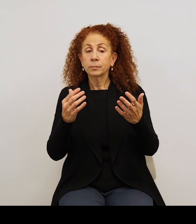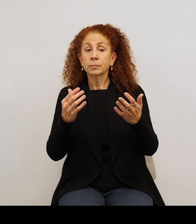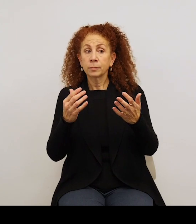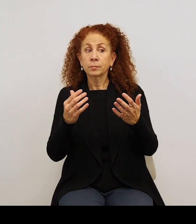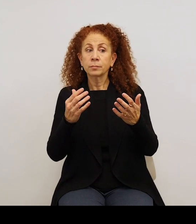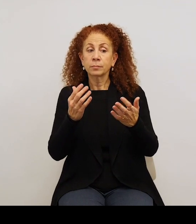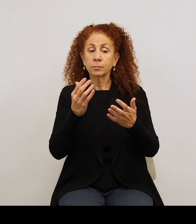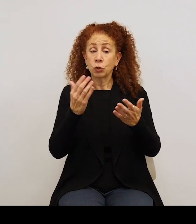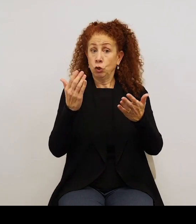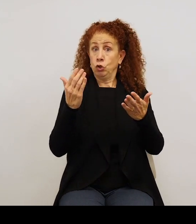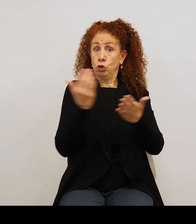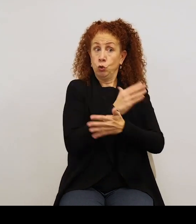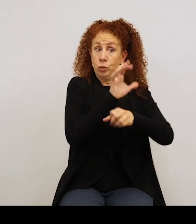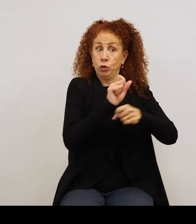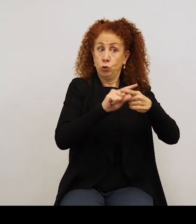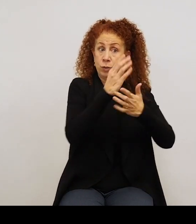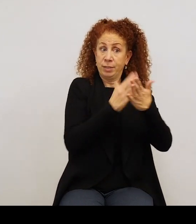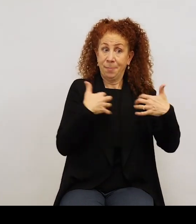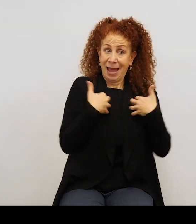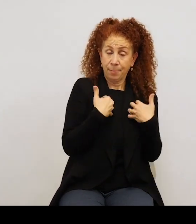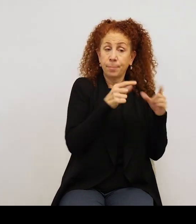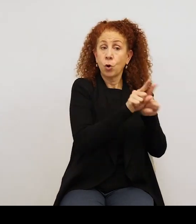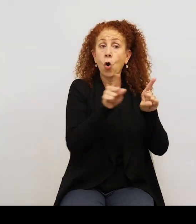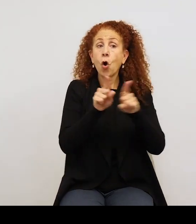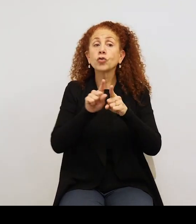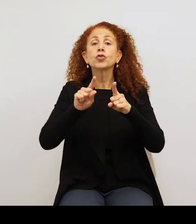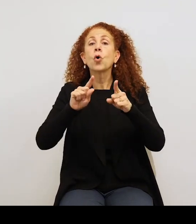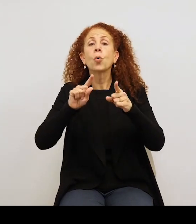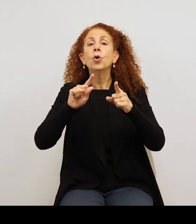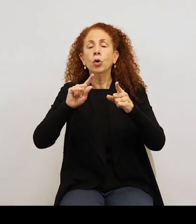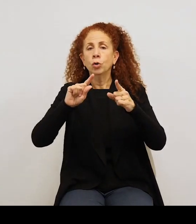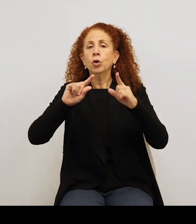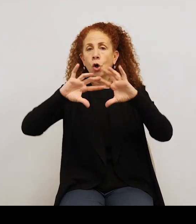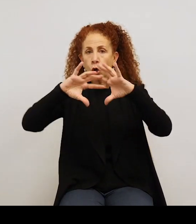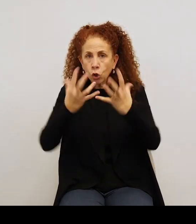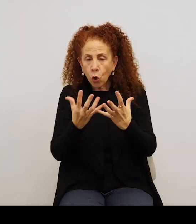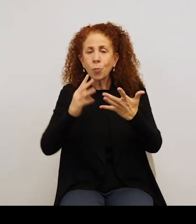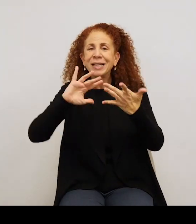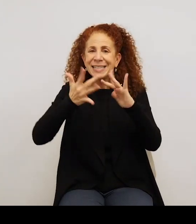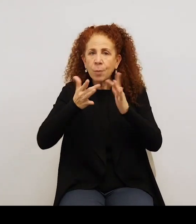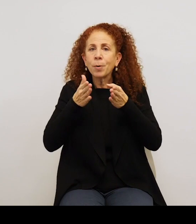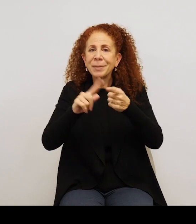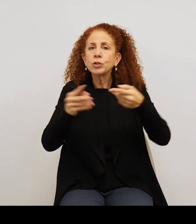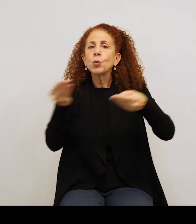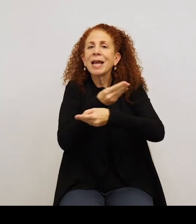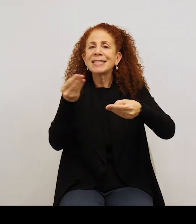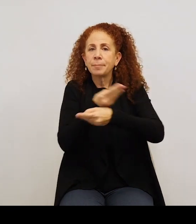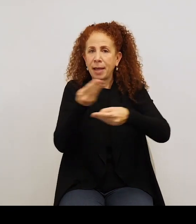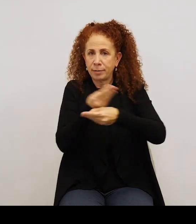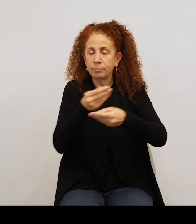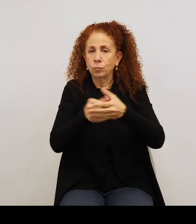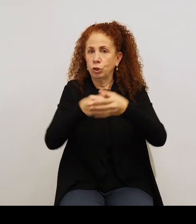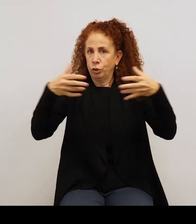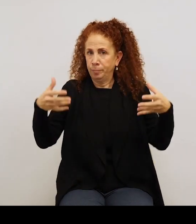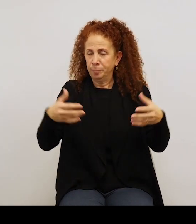and also to the rapid expansion of global networks and means of exchange.